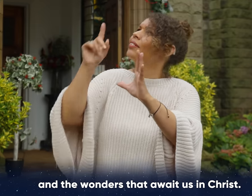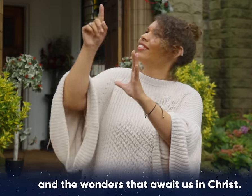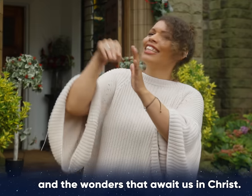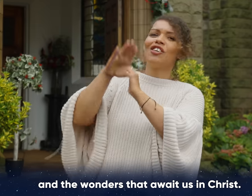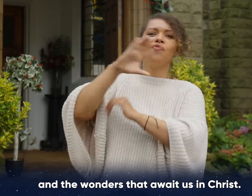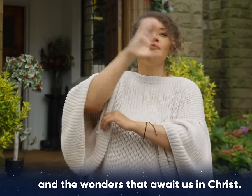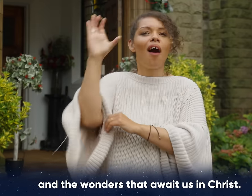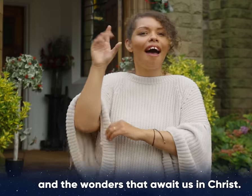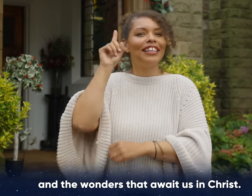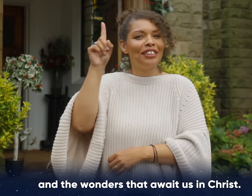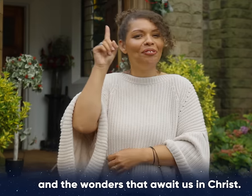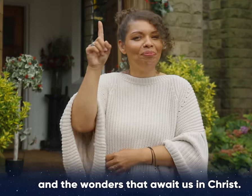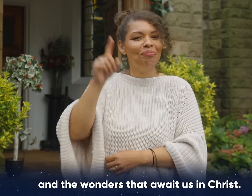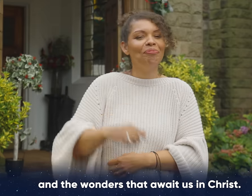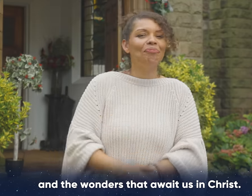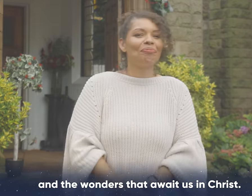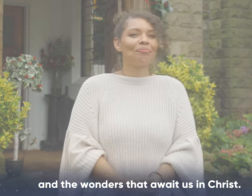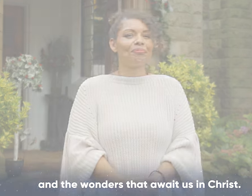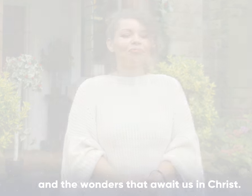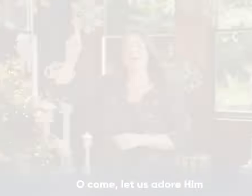and the wonders that await us in Christ.